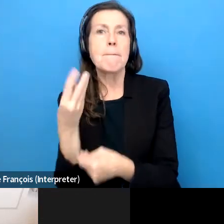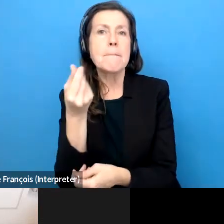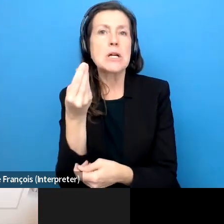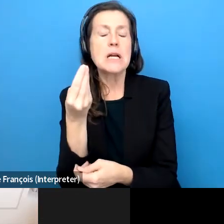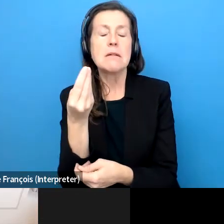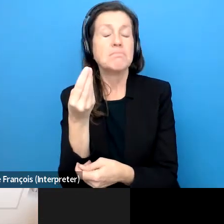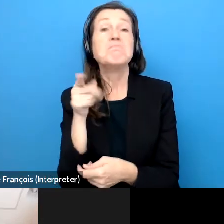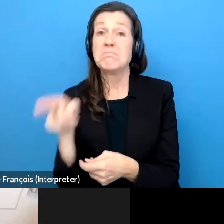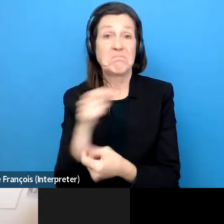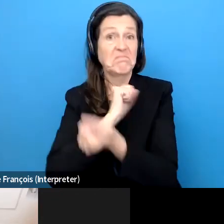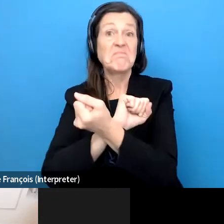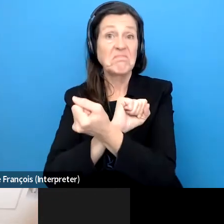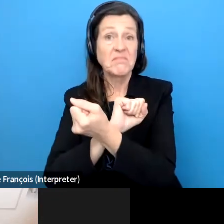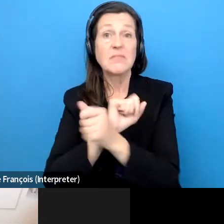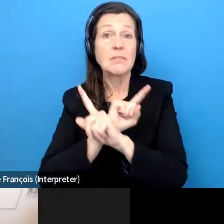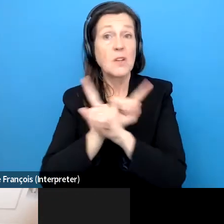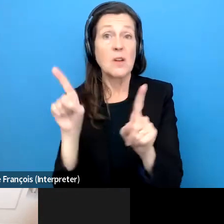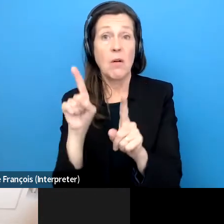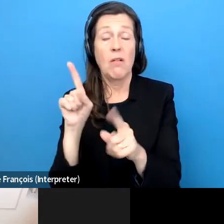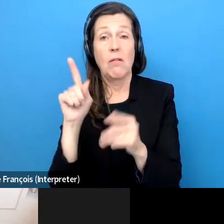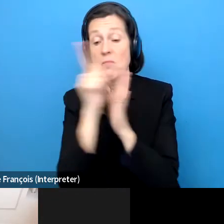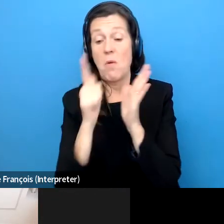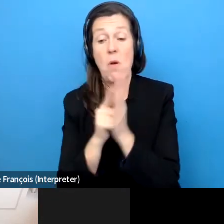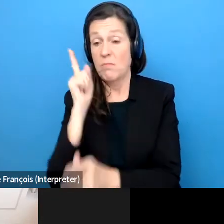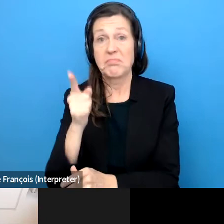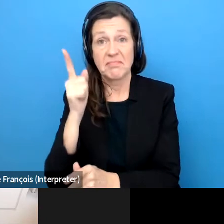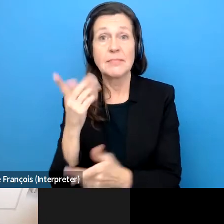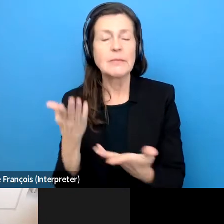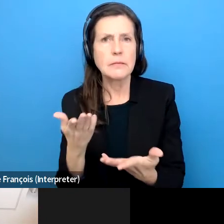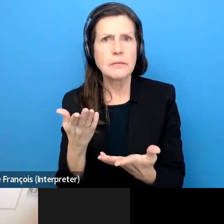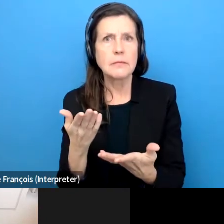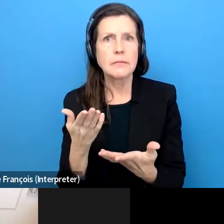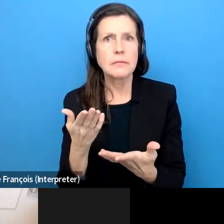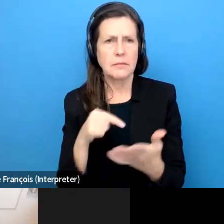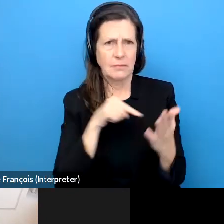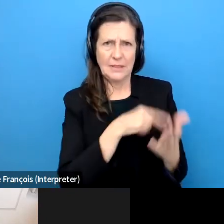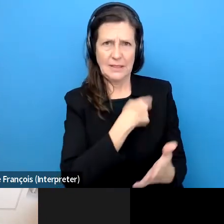But concerning disability, these criminal organisations,